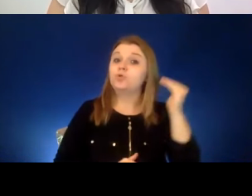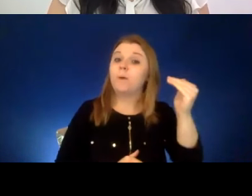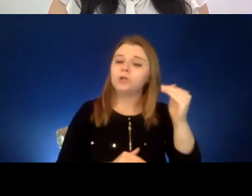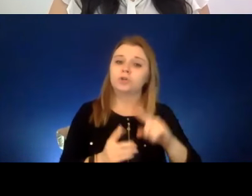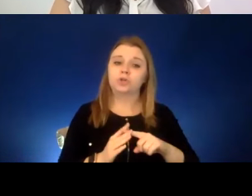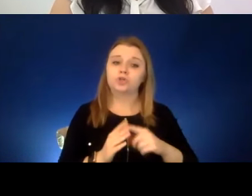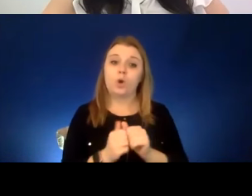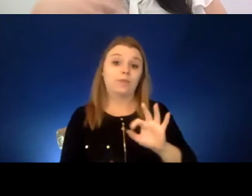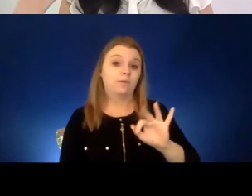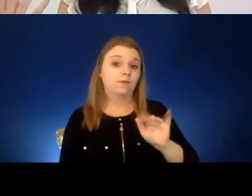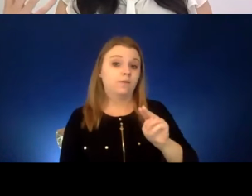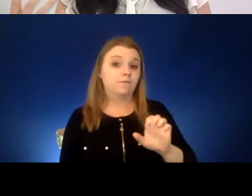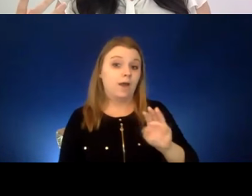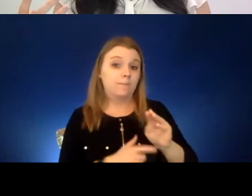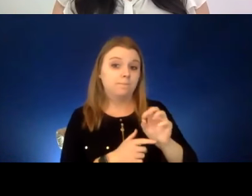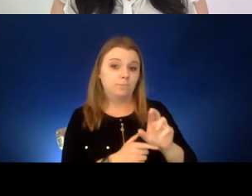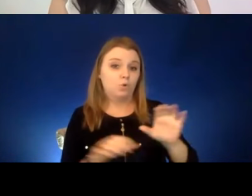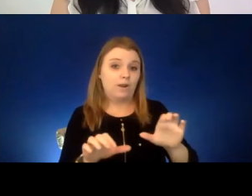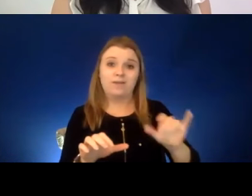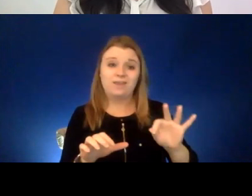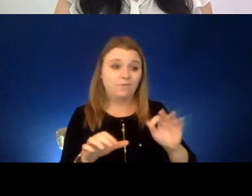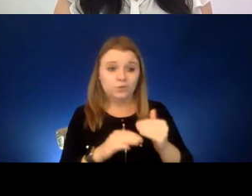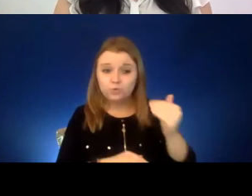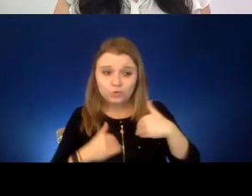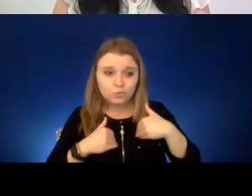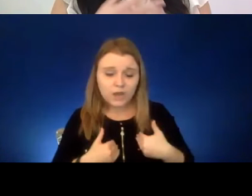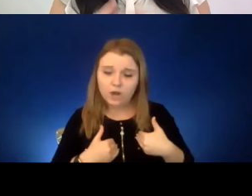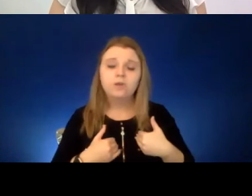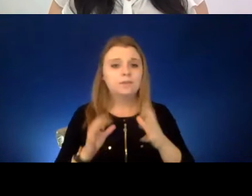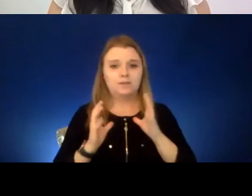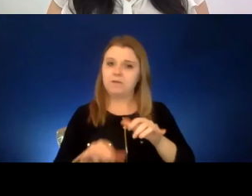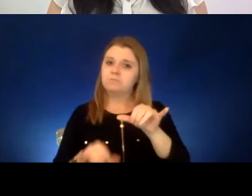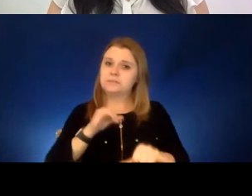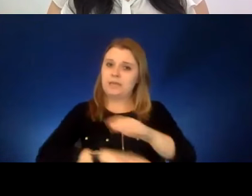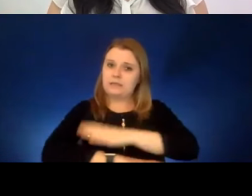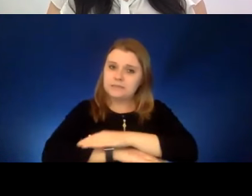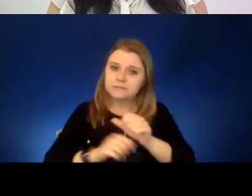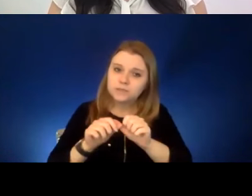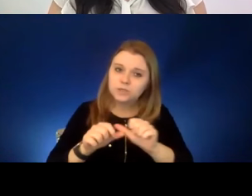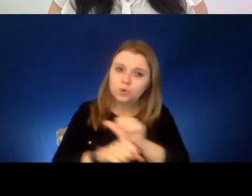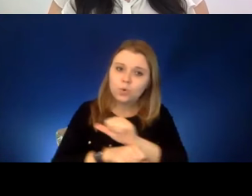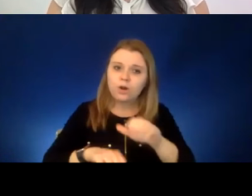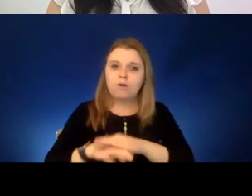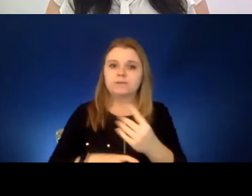and if they're too tired to do something that's more gross motor, they can stay at their desk, continue to work on something independently.